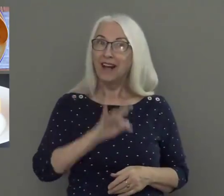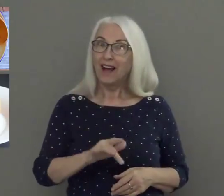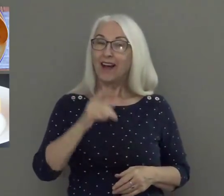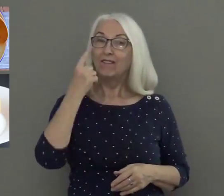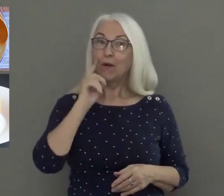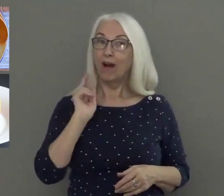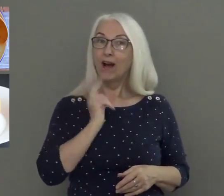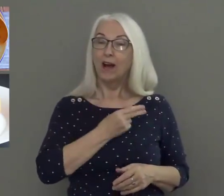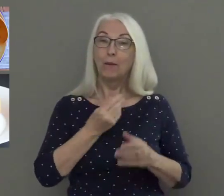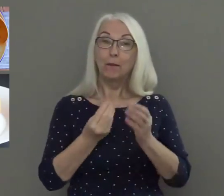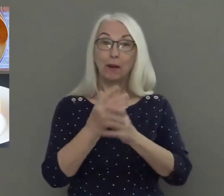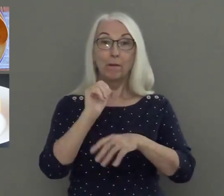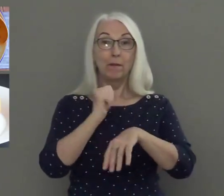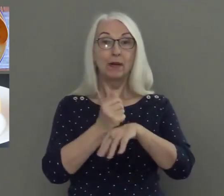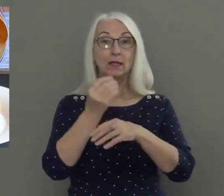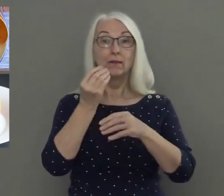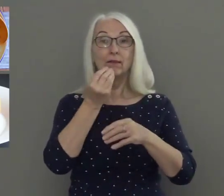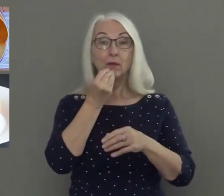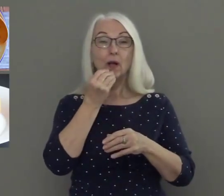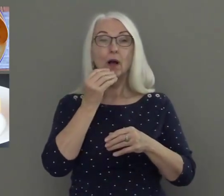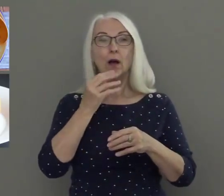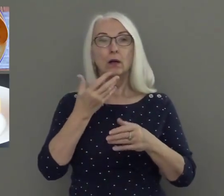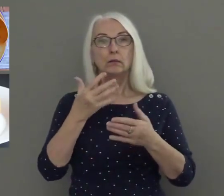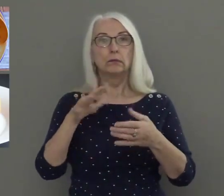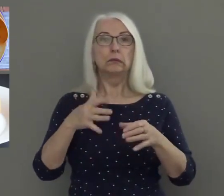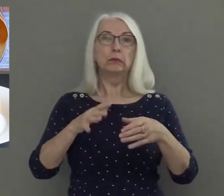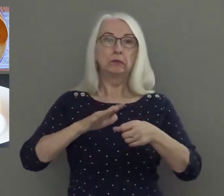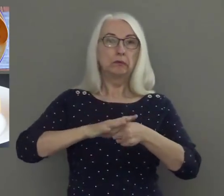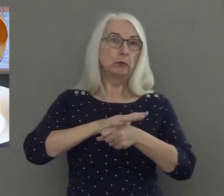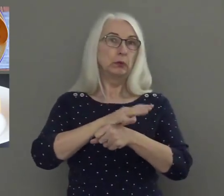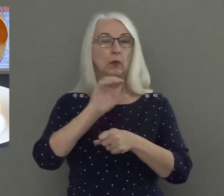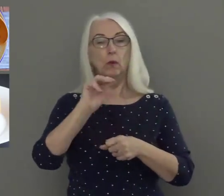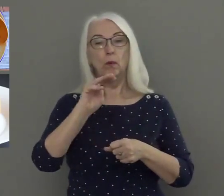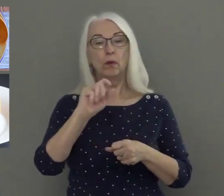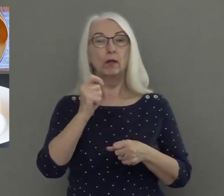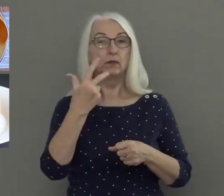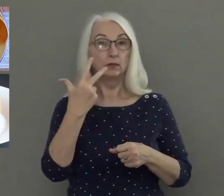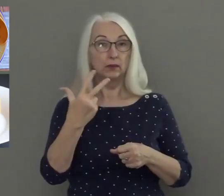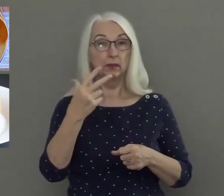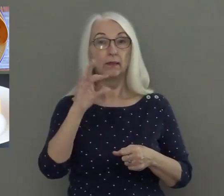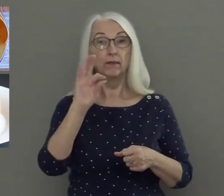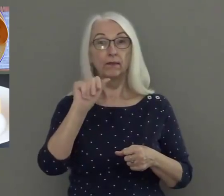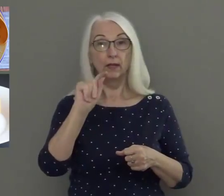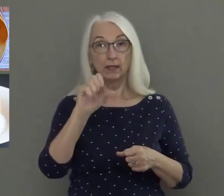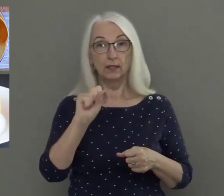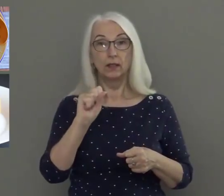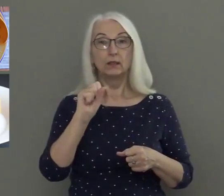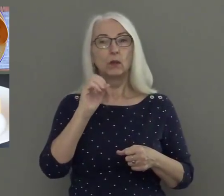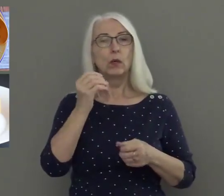Lucky for us, plant-based foods are packed with omega-3 fats,